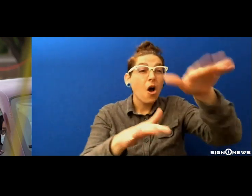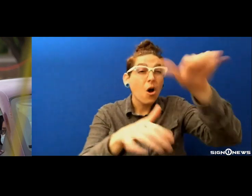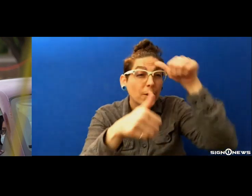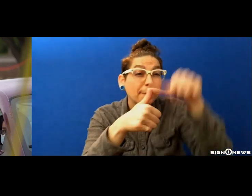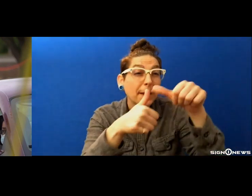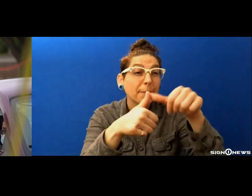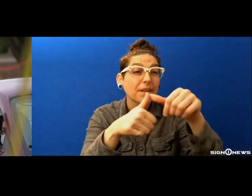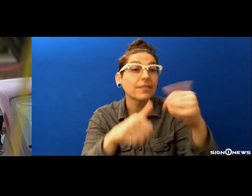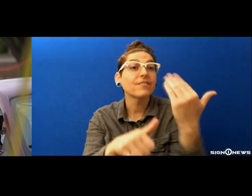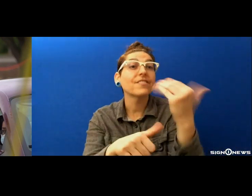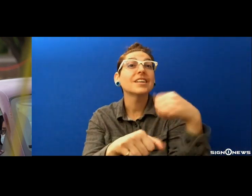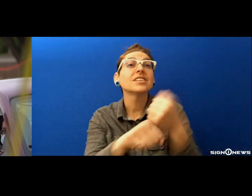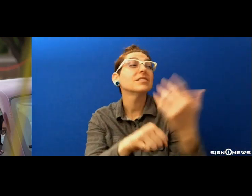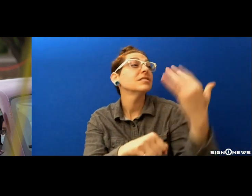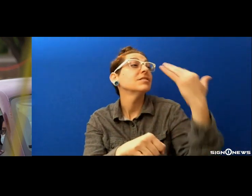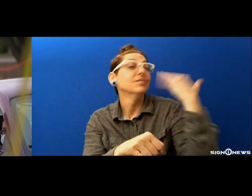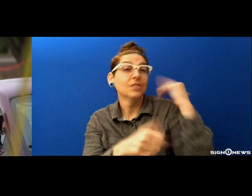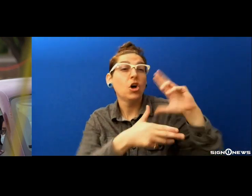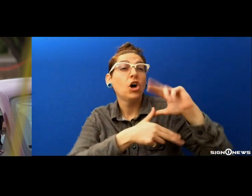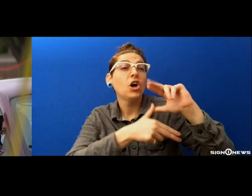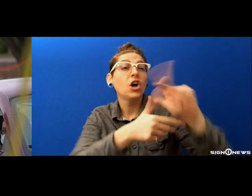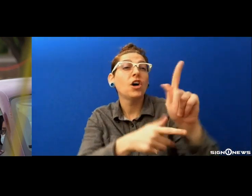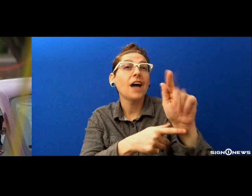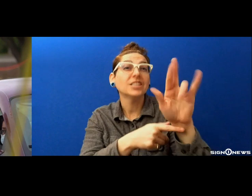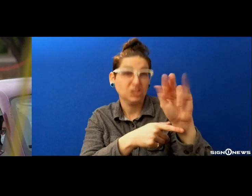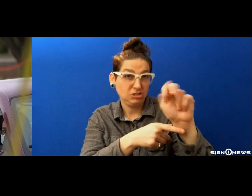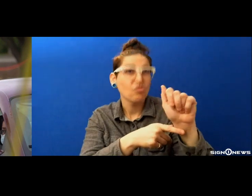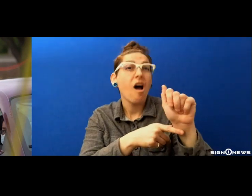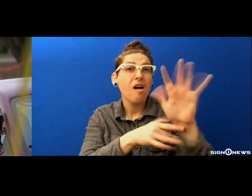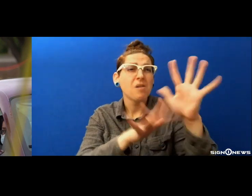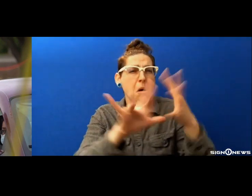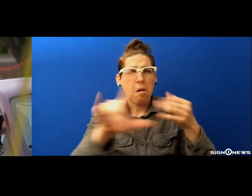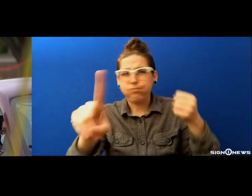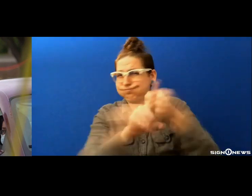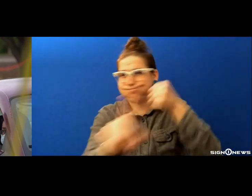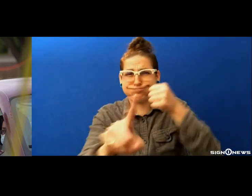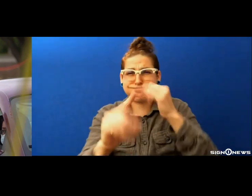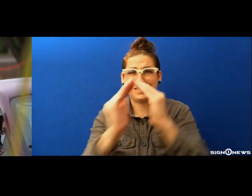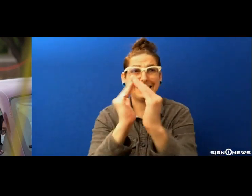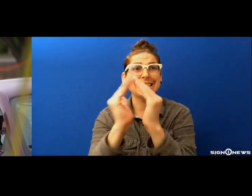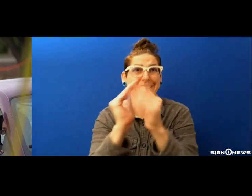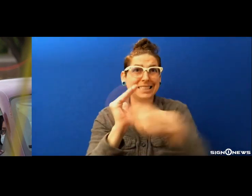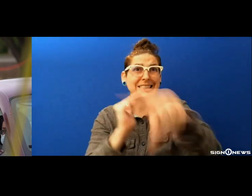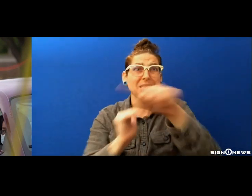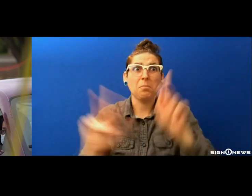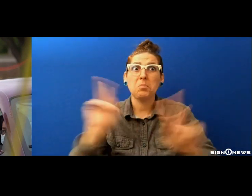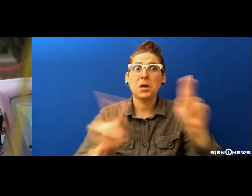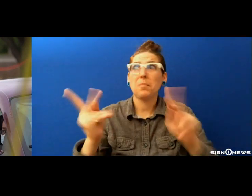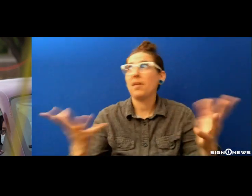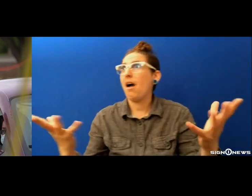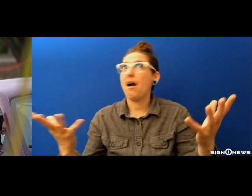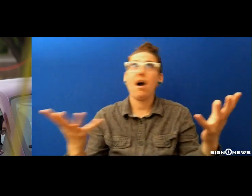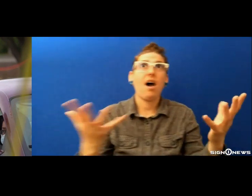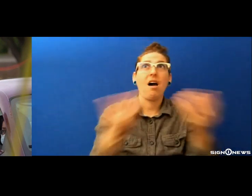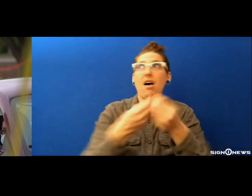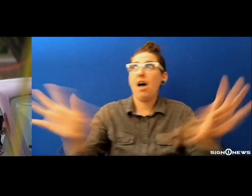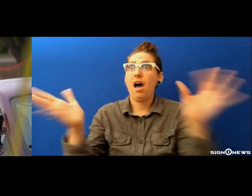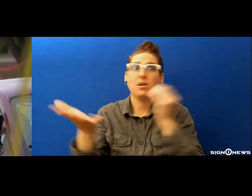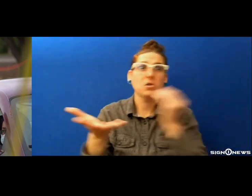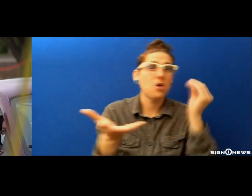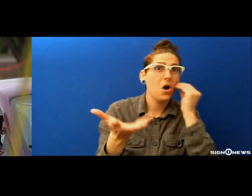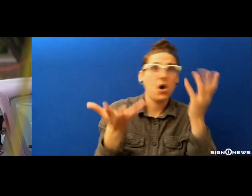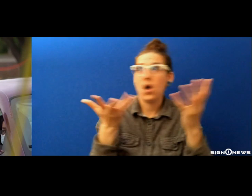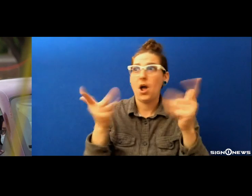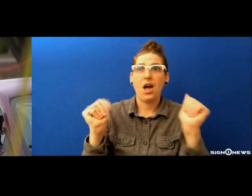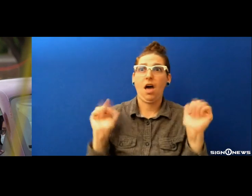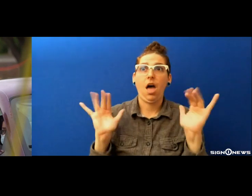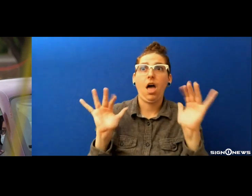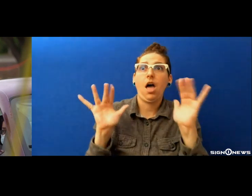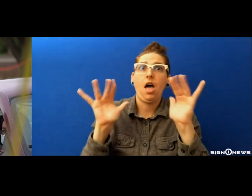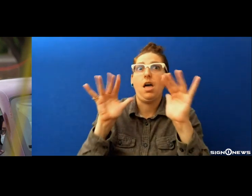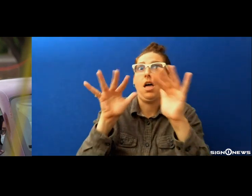If you remember 15 years ago the New Orleans convention center was the site of despair